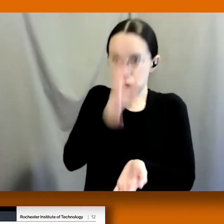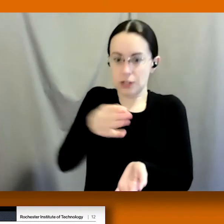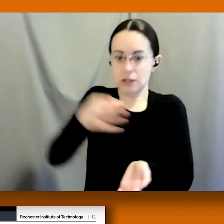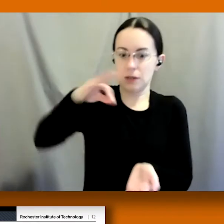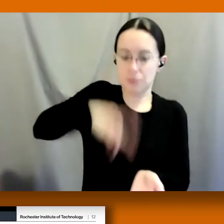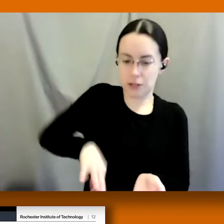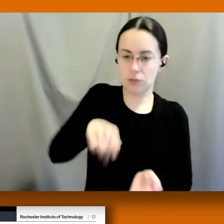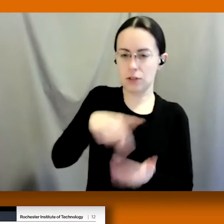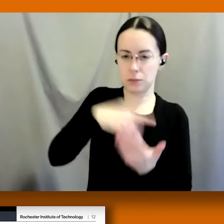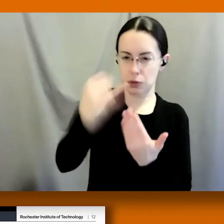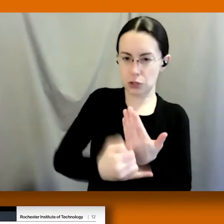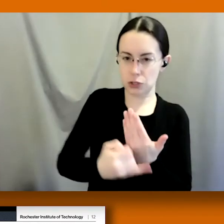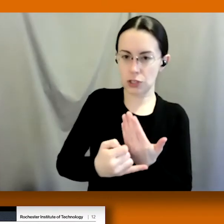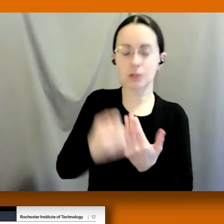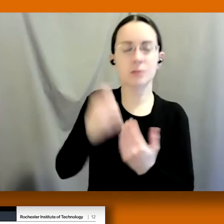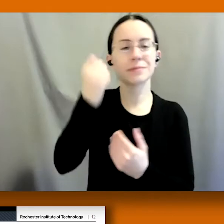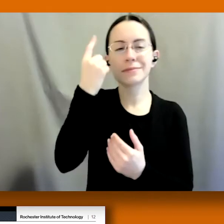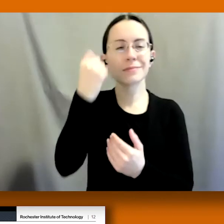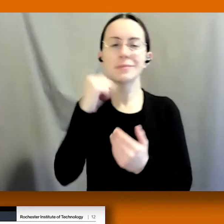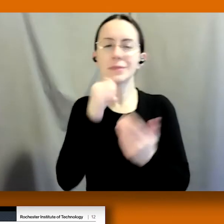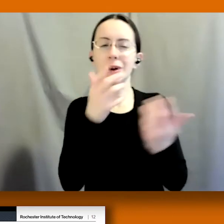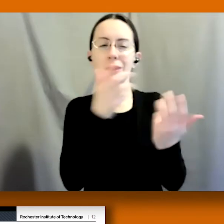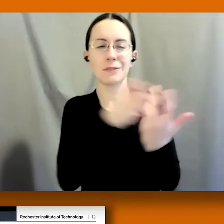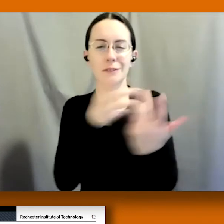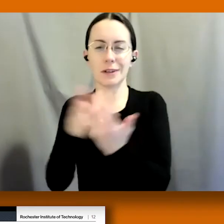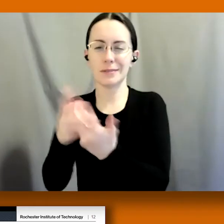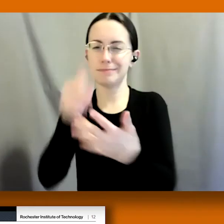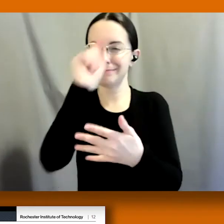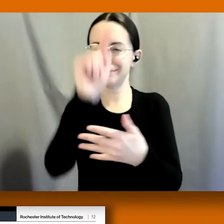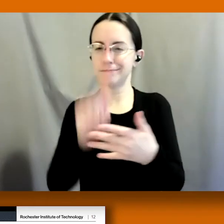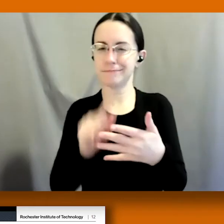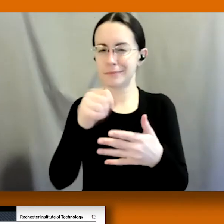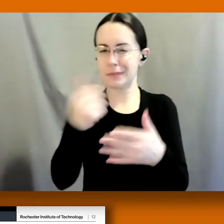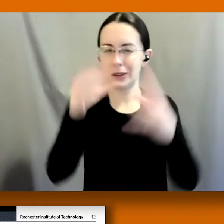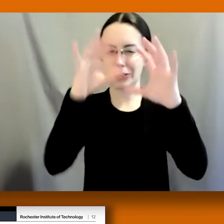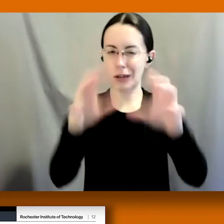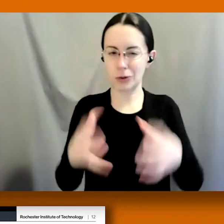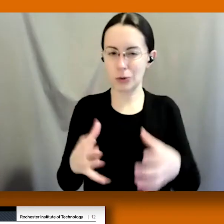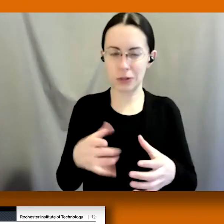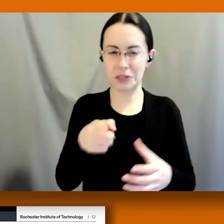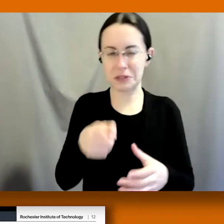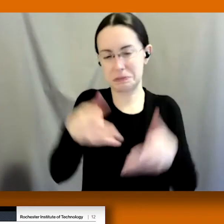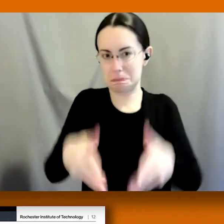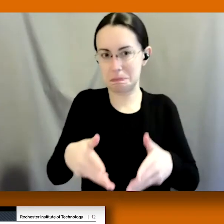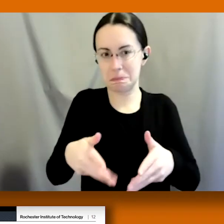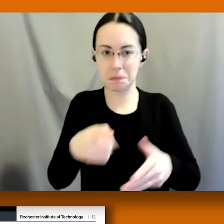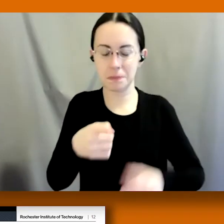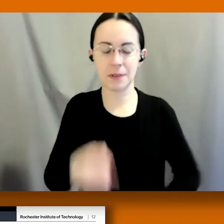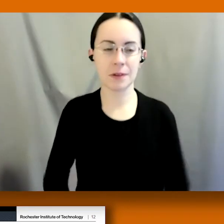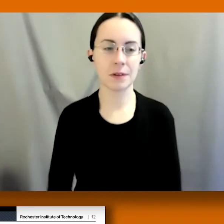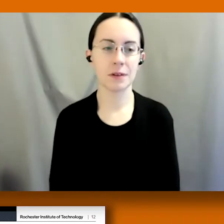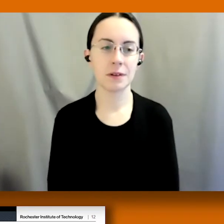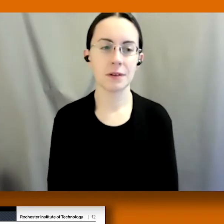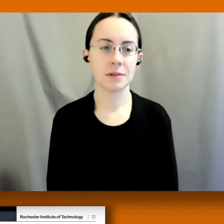but don't really fit into any other category. Um, so these can include several ones